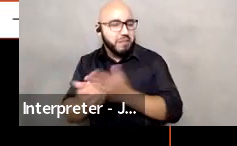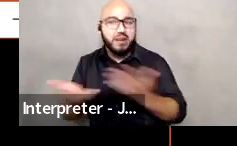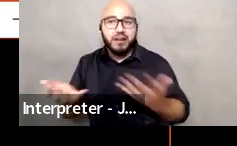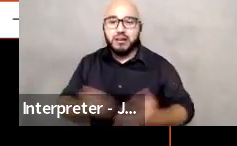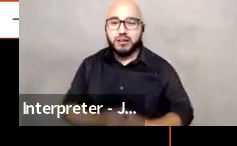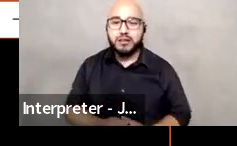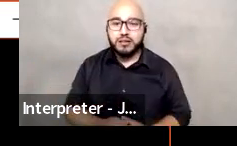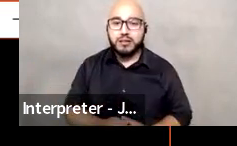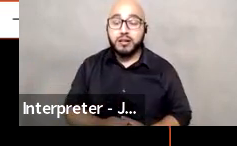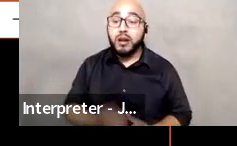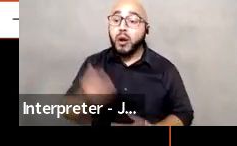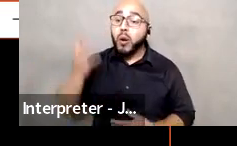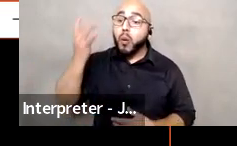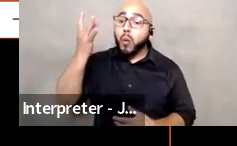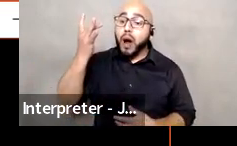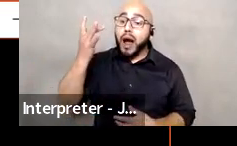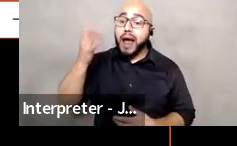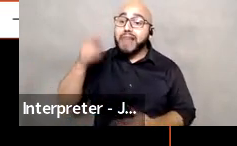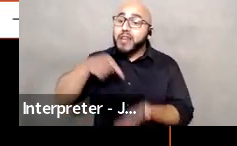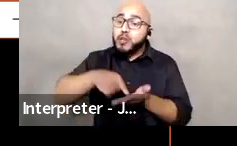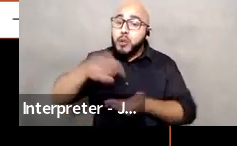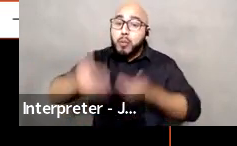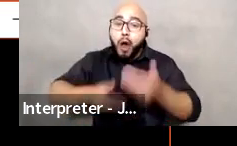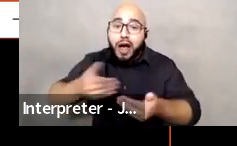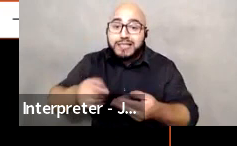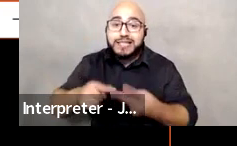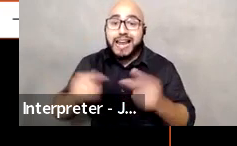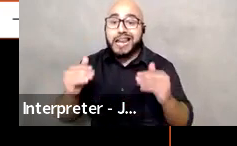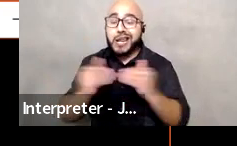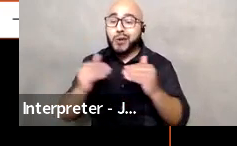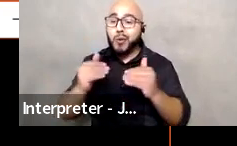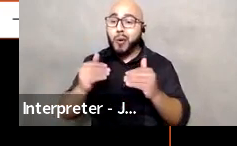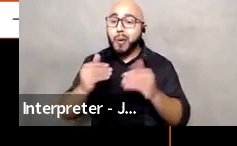That's because the due process and equal protection clauses of the. 14th Amendment.